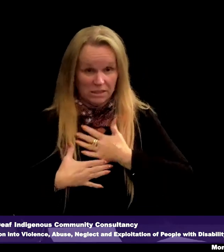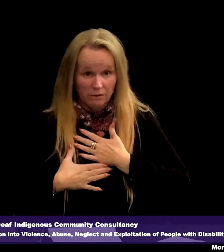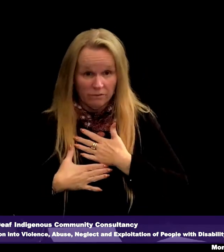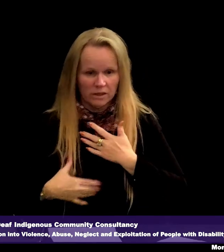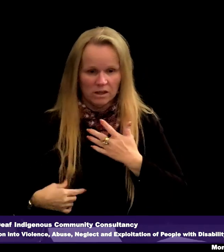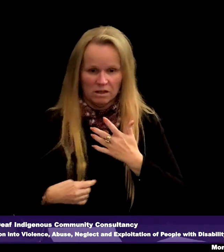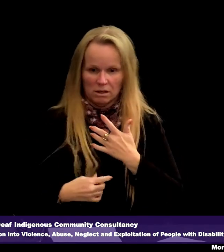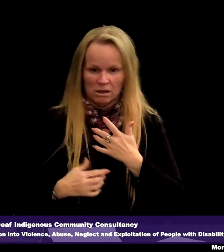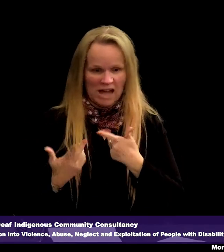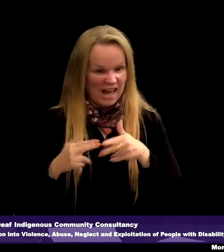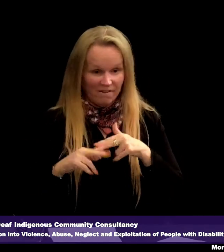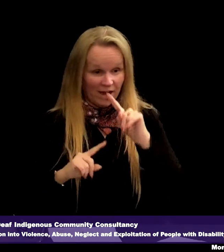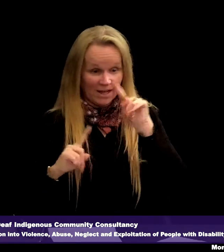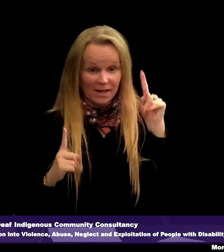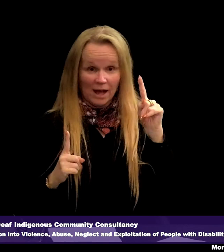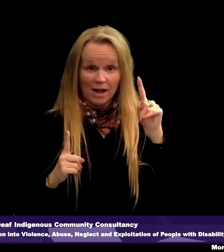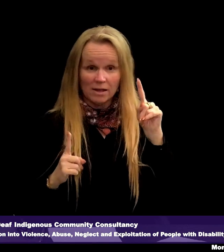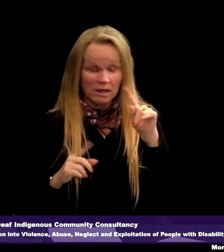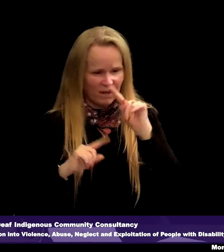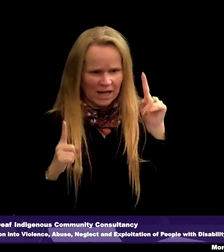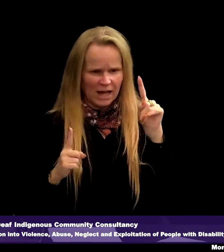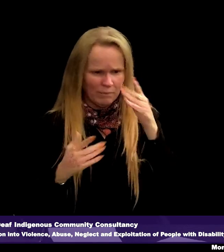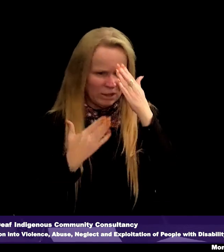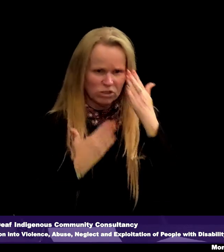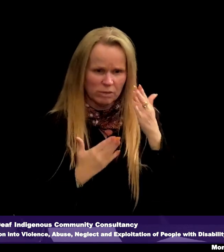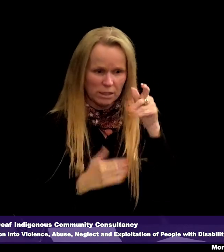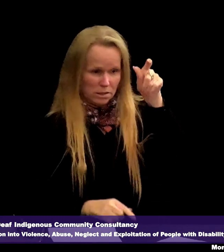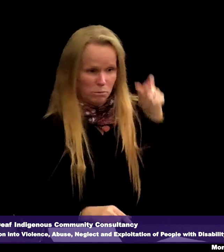and I can access many of those things myself, but if I can't get a seat at the